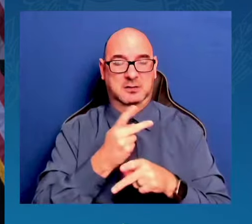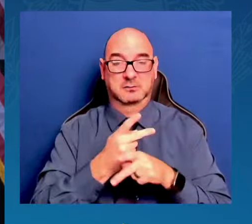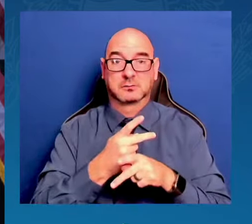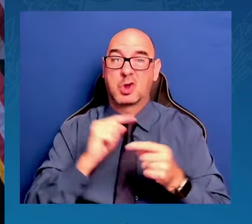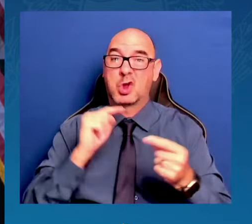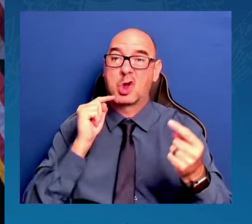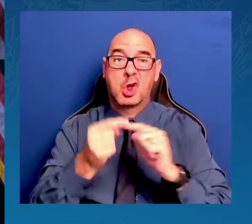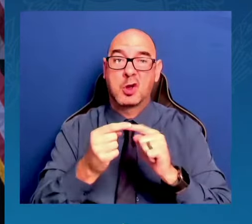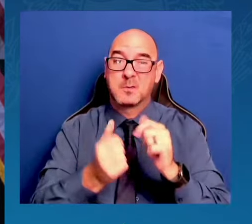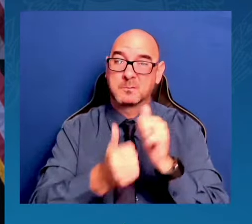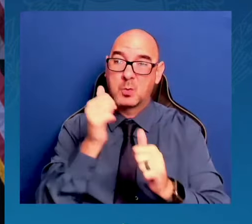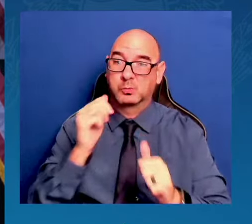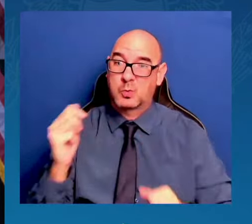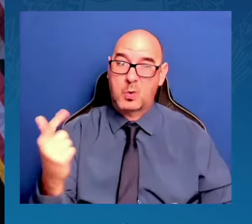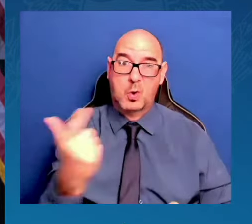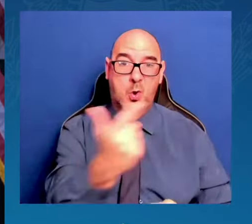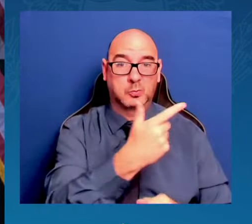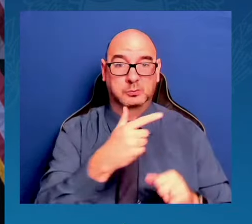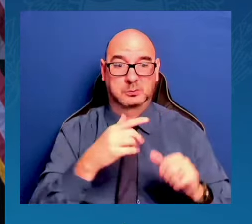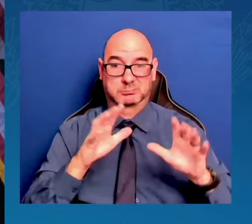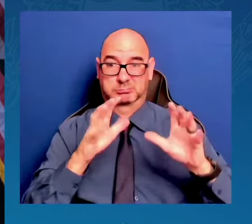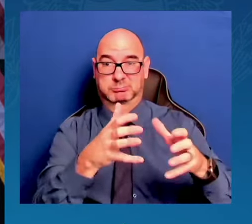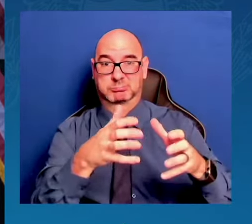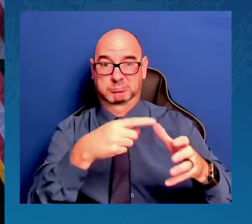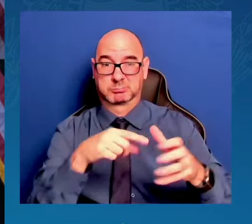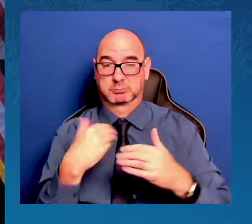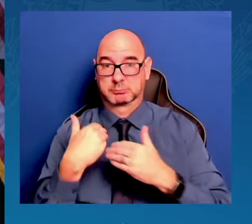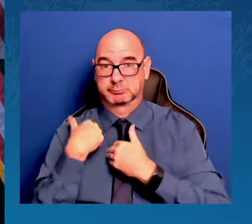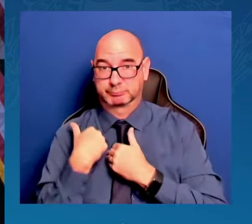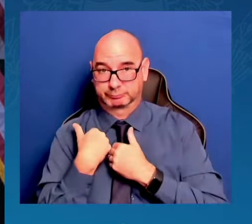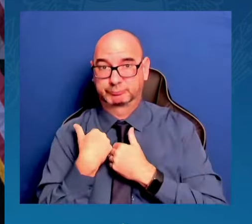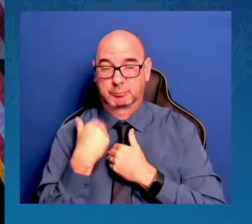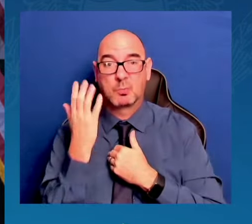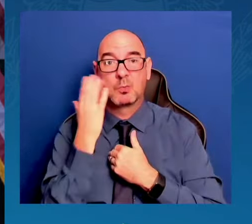That is why it's so important that we not lose hope.